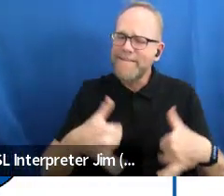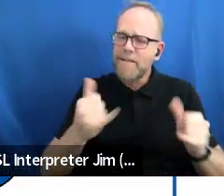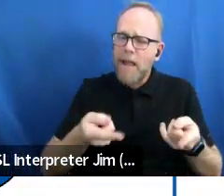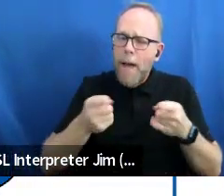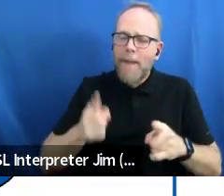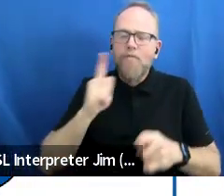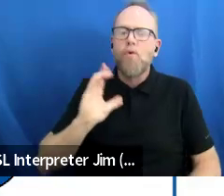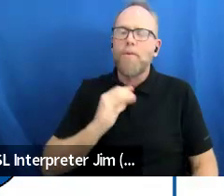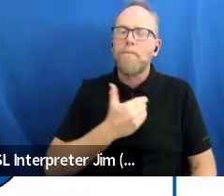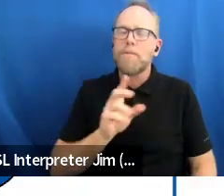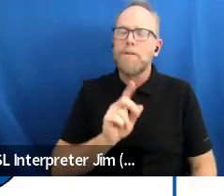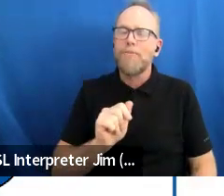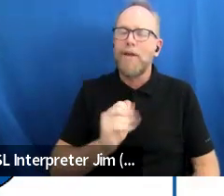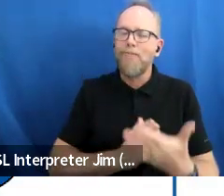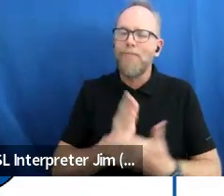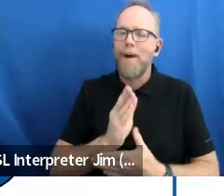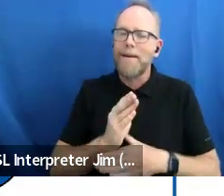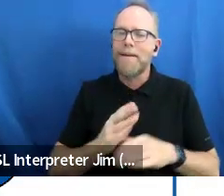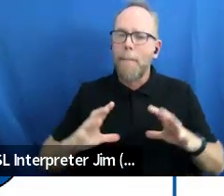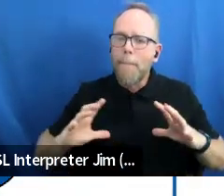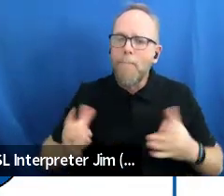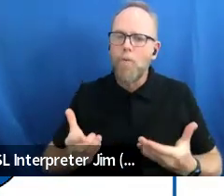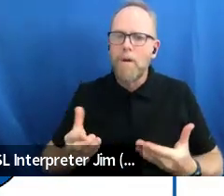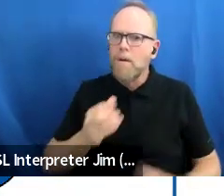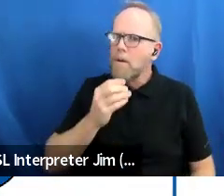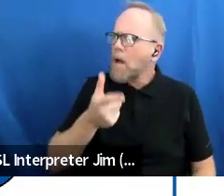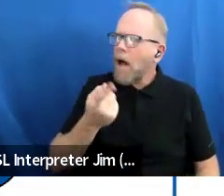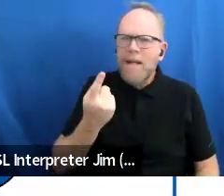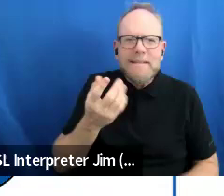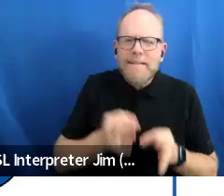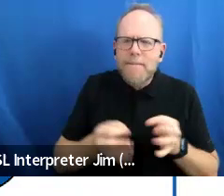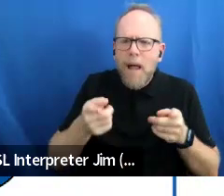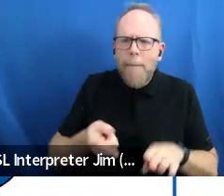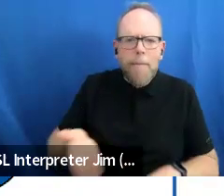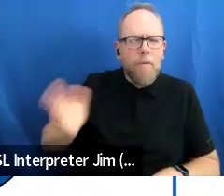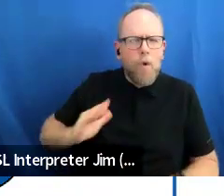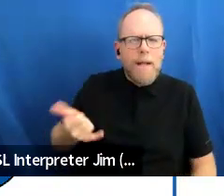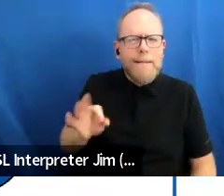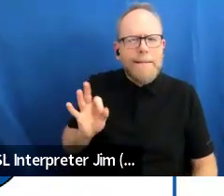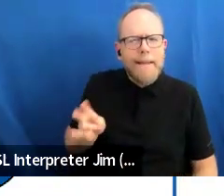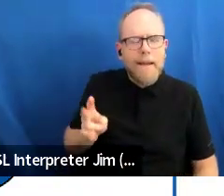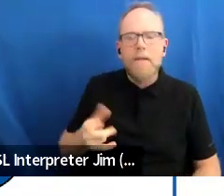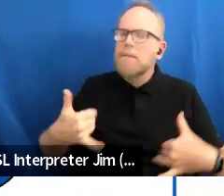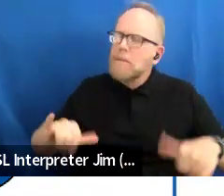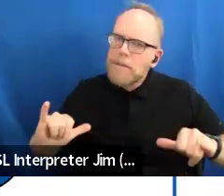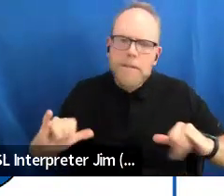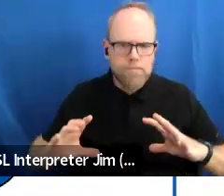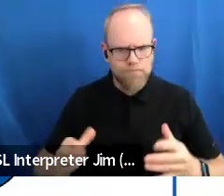It was not just something in the 1970s. It is a very alive, very vibrant fight.